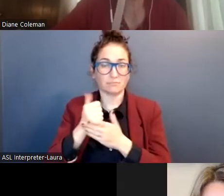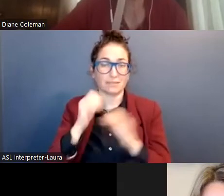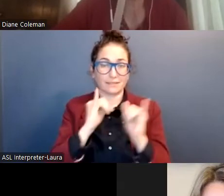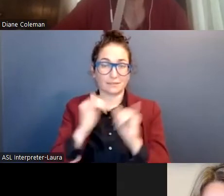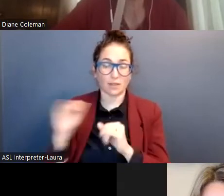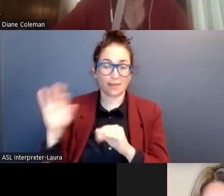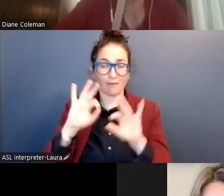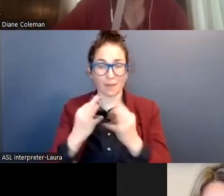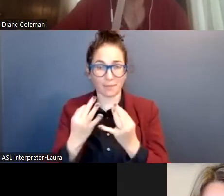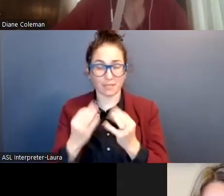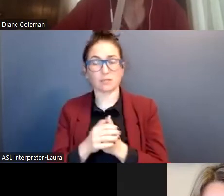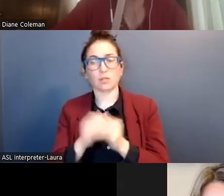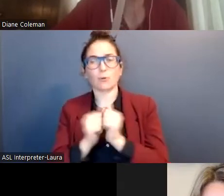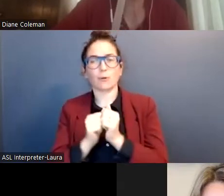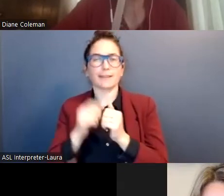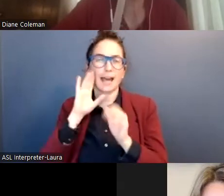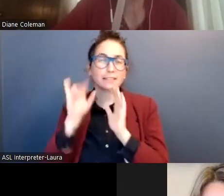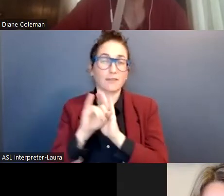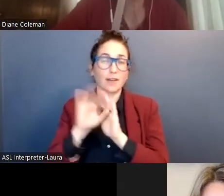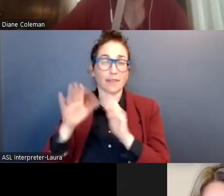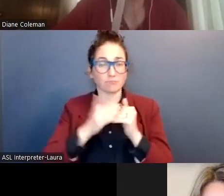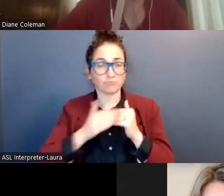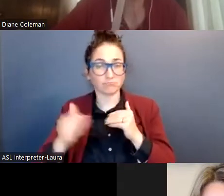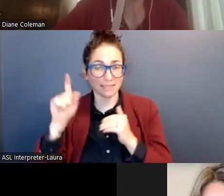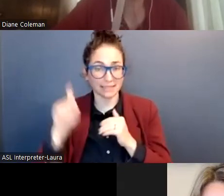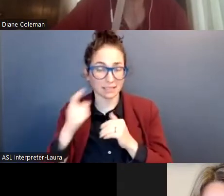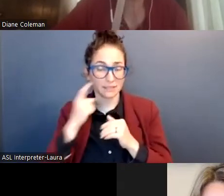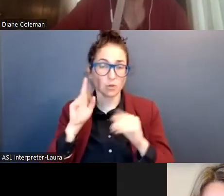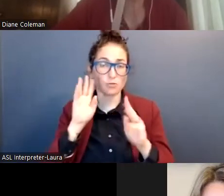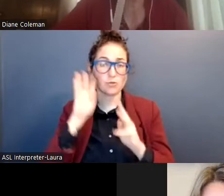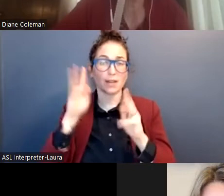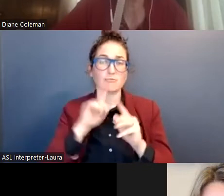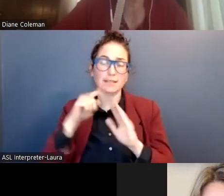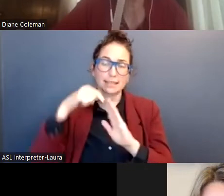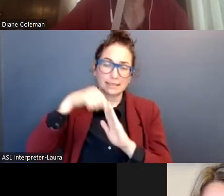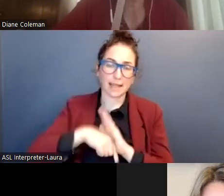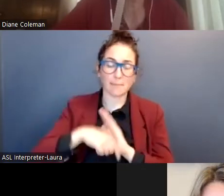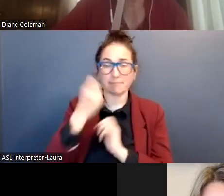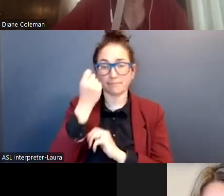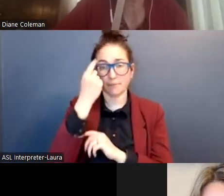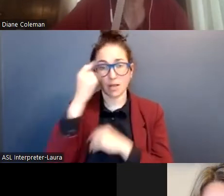with identifying their upcoming needs to create an in depth understanding of the challenges